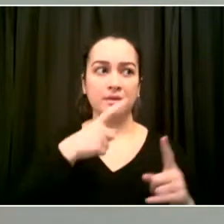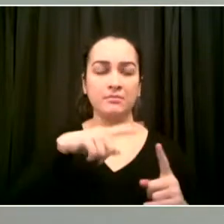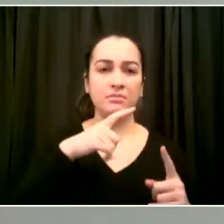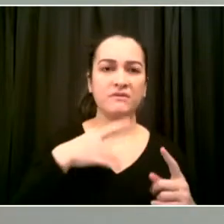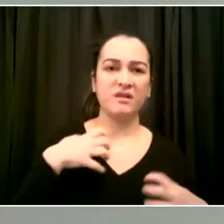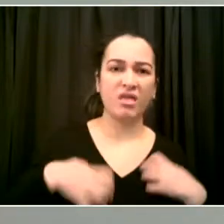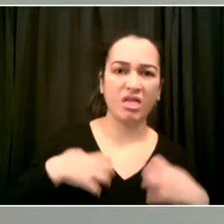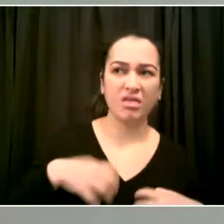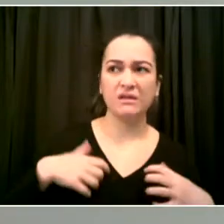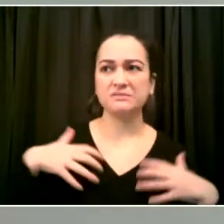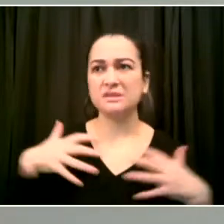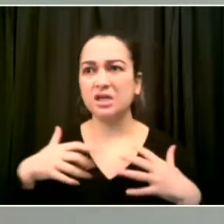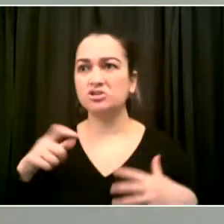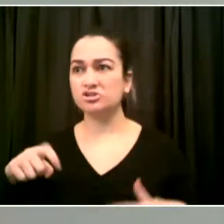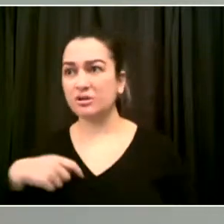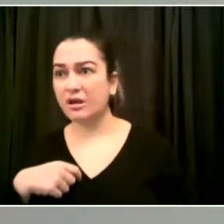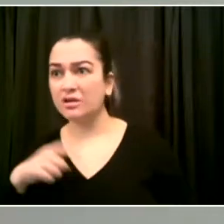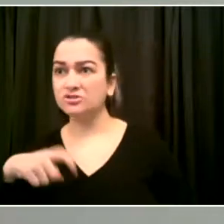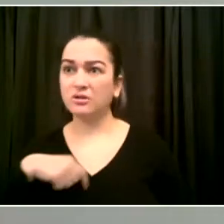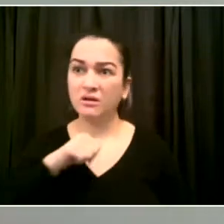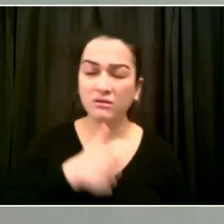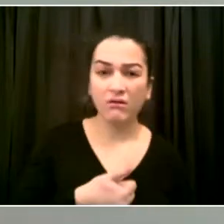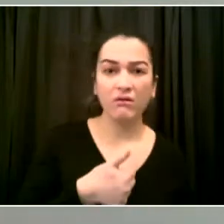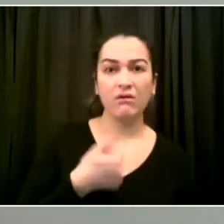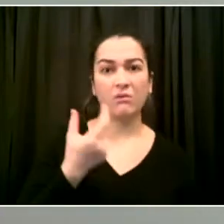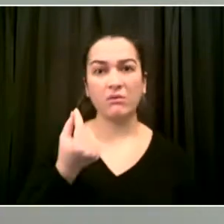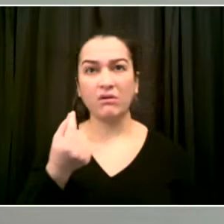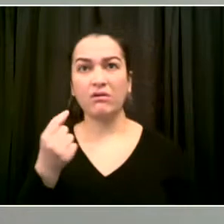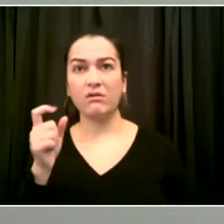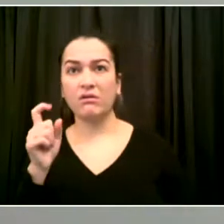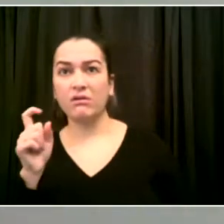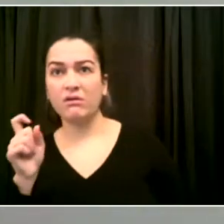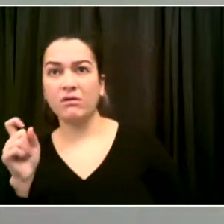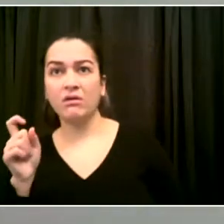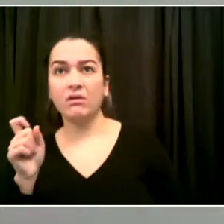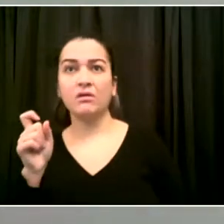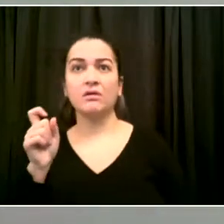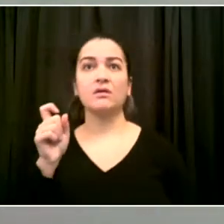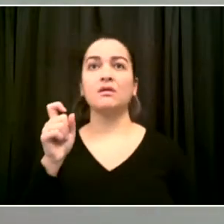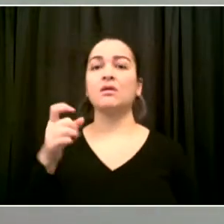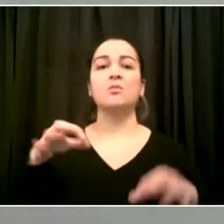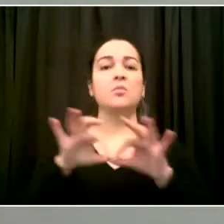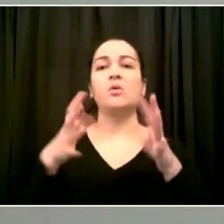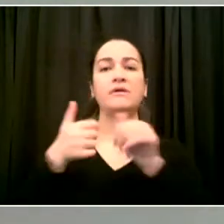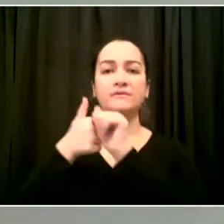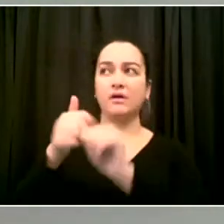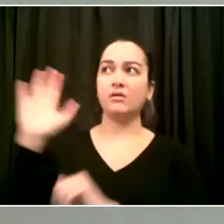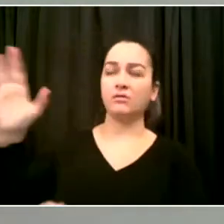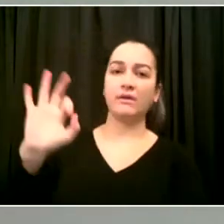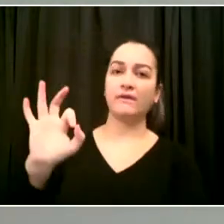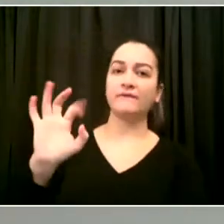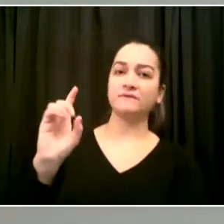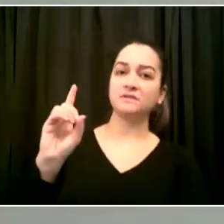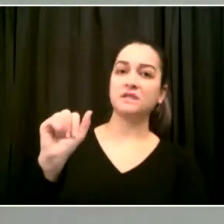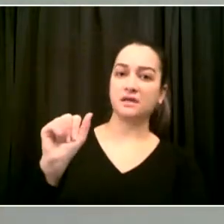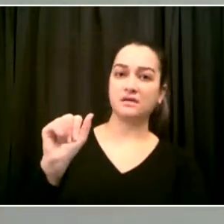FEEL REALLY STRONGLY, RIGHTHT NOW WERE GOING TO HAVE THE CAPACITY TO O